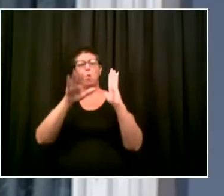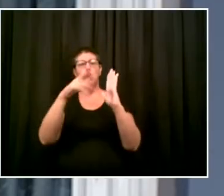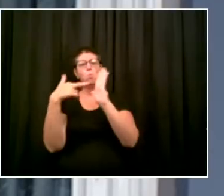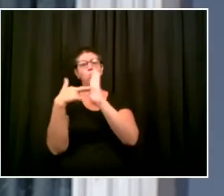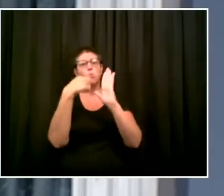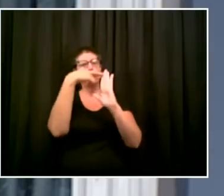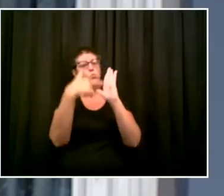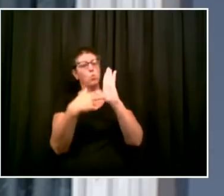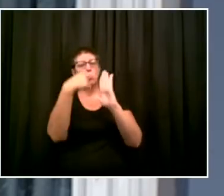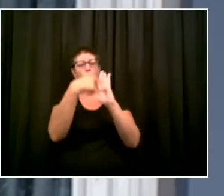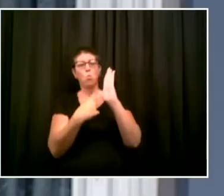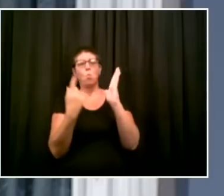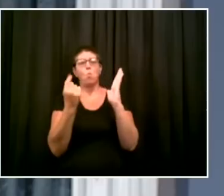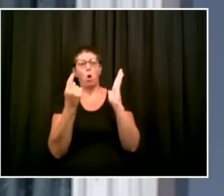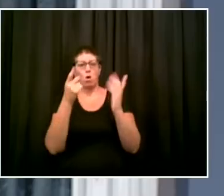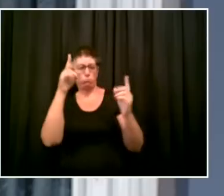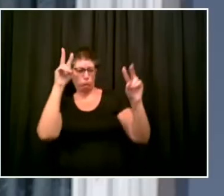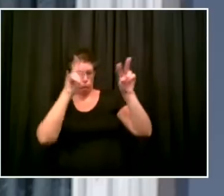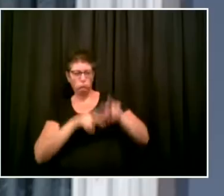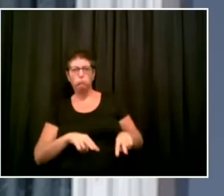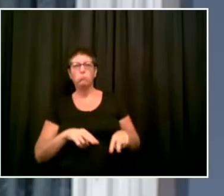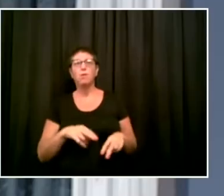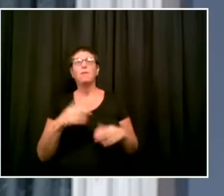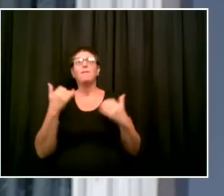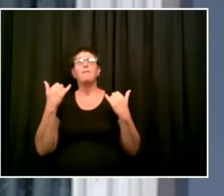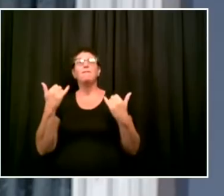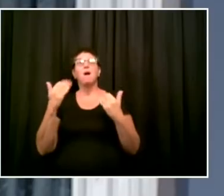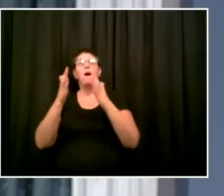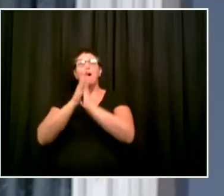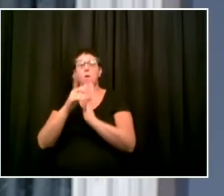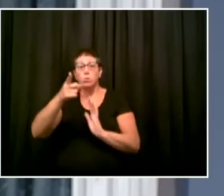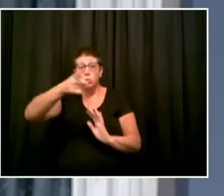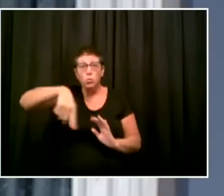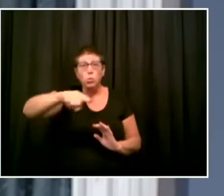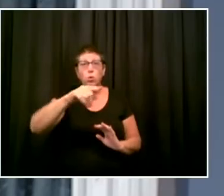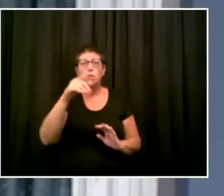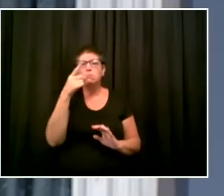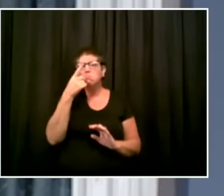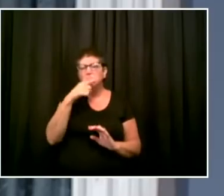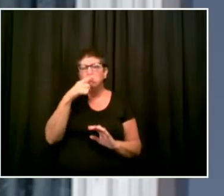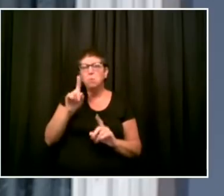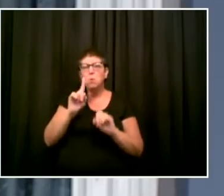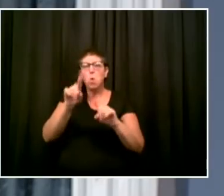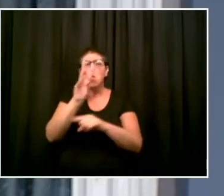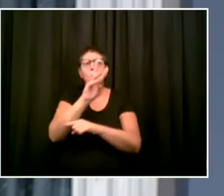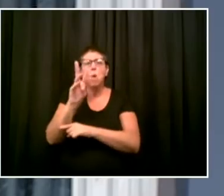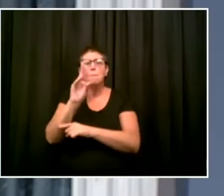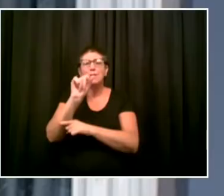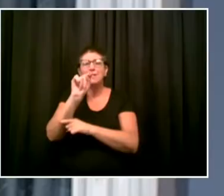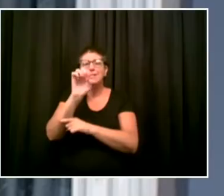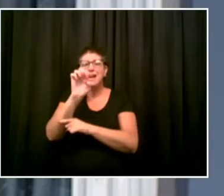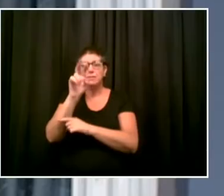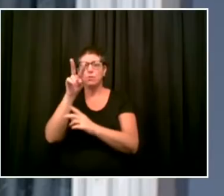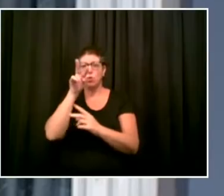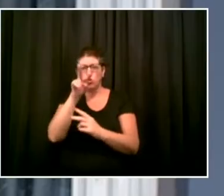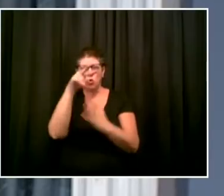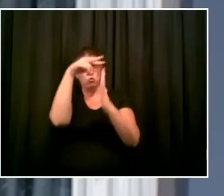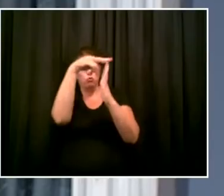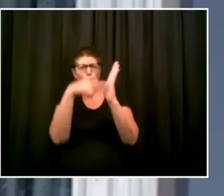WE ARE ASKING R FOTE HPUBLIC COMMENT ON THIS. AND THAT IS SOMETHING THAT SEEMS INTUITIVE, BUT IT HASN'T ALWAYS BEEN DONE.